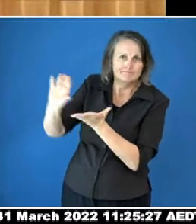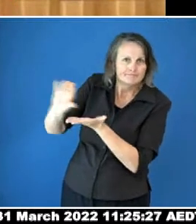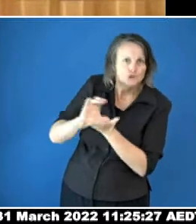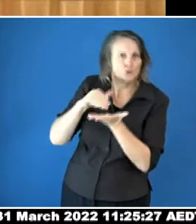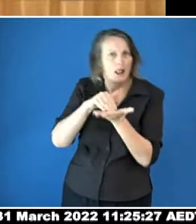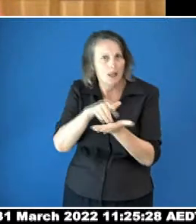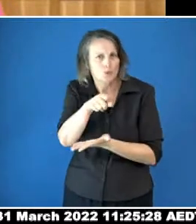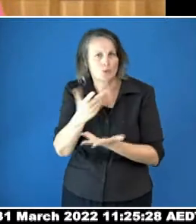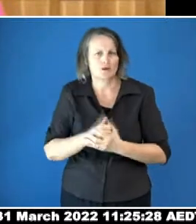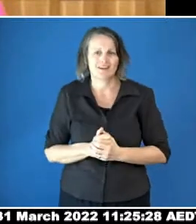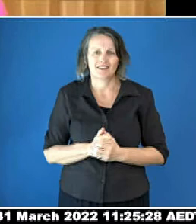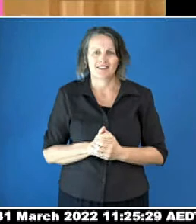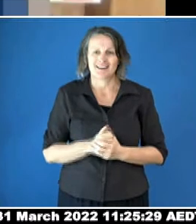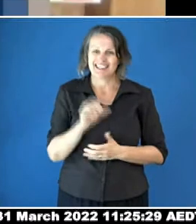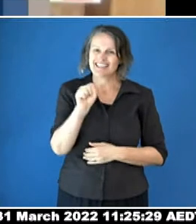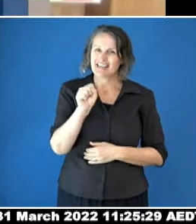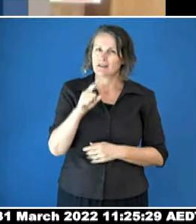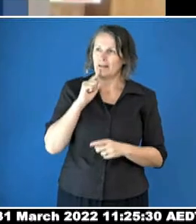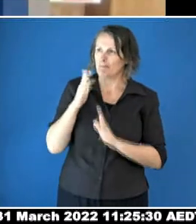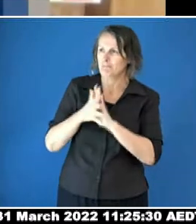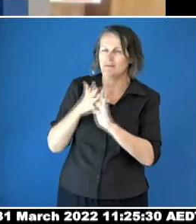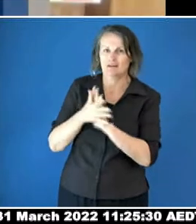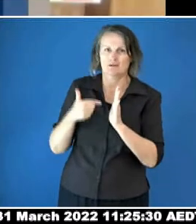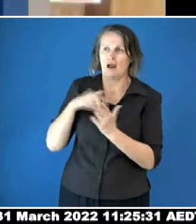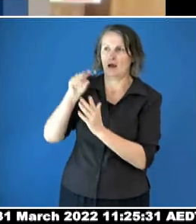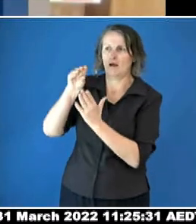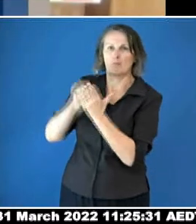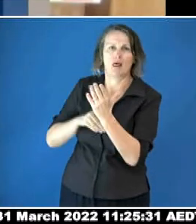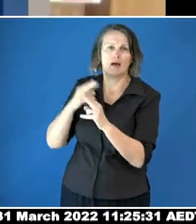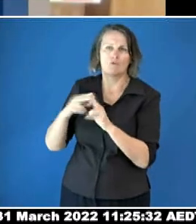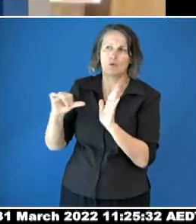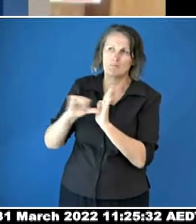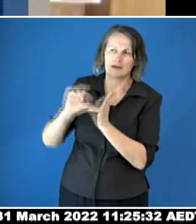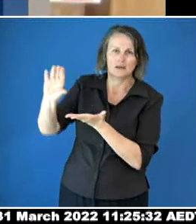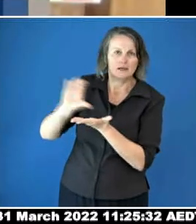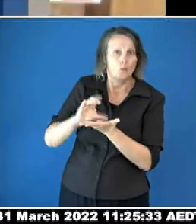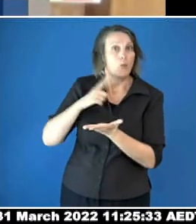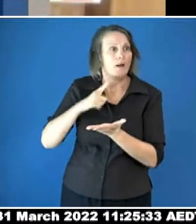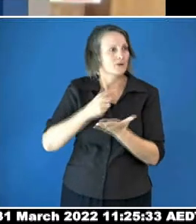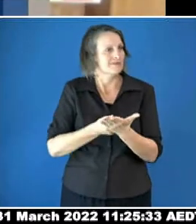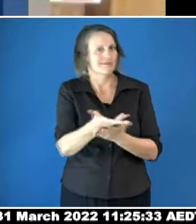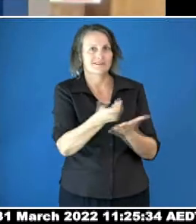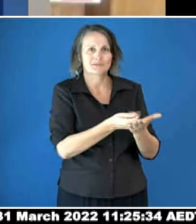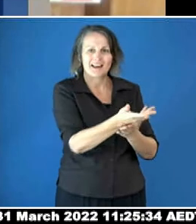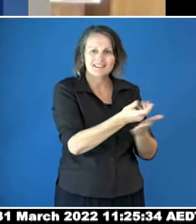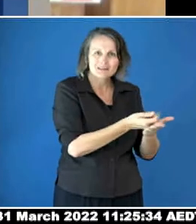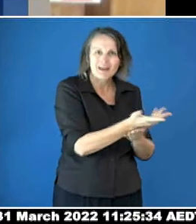Is that right? NIKY'S MUM: Yes, but that's mainly getting compensation for our expenses